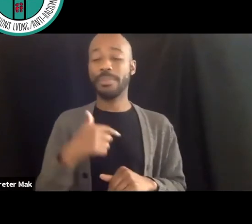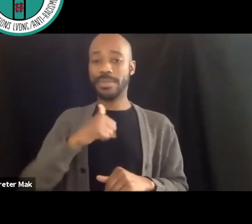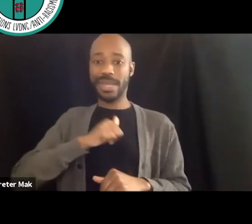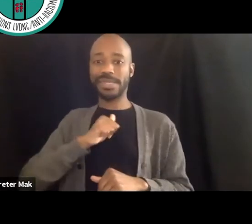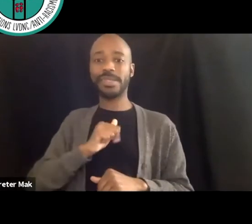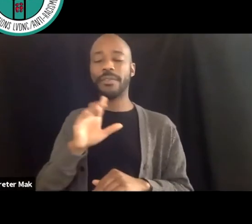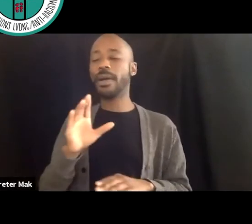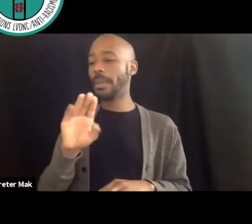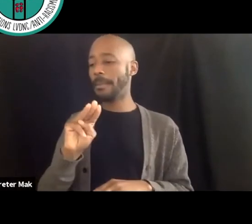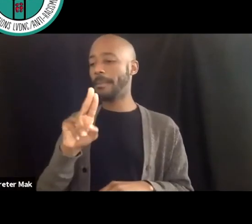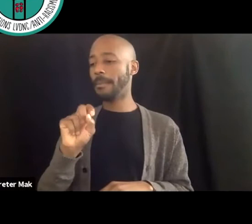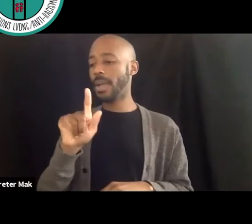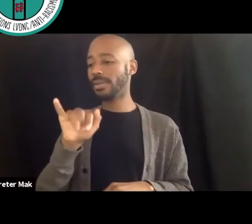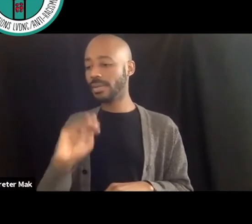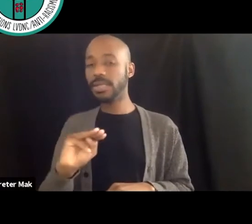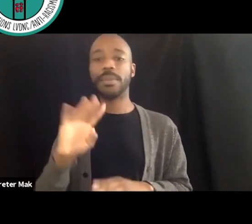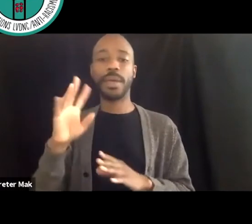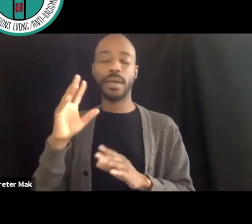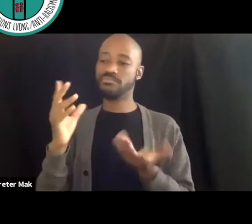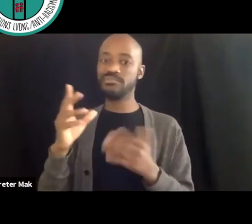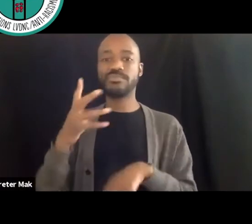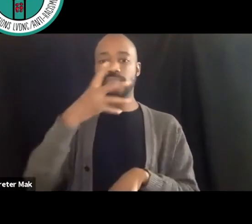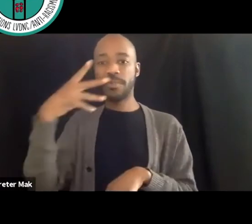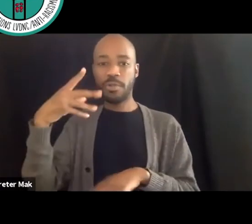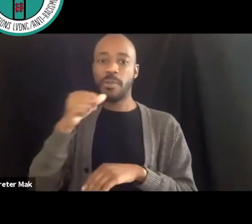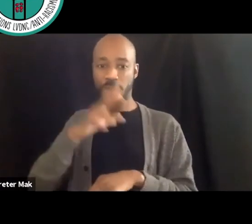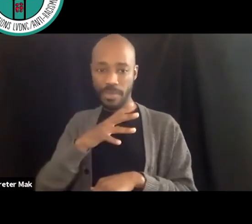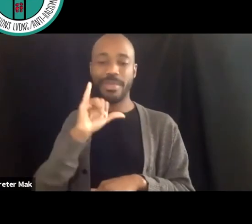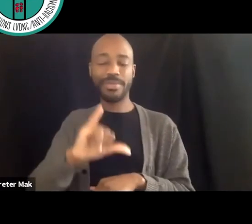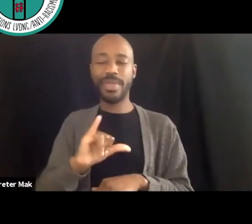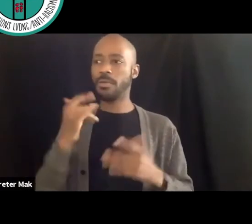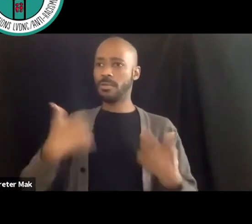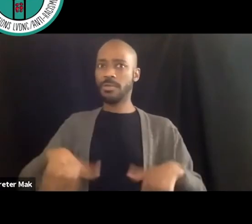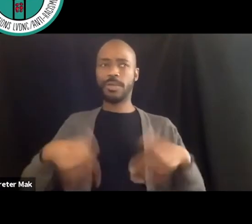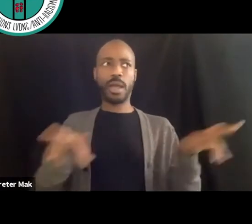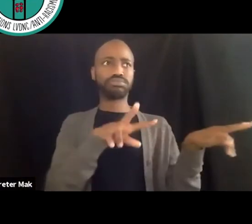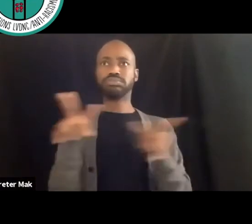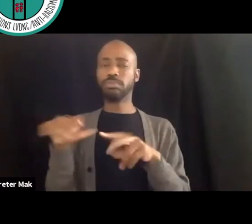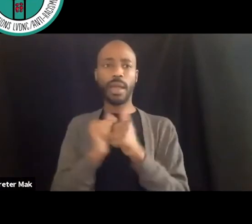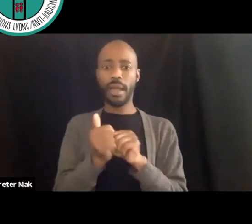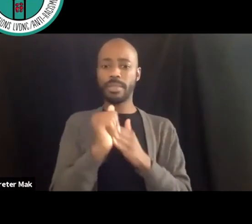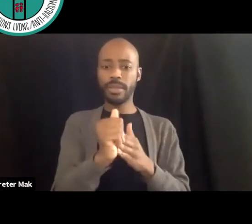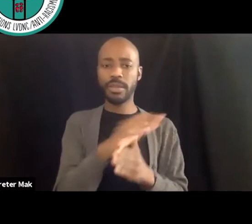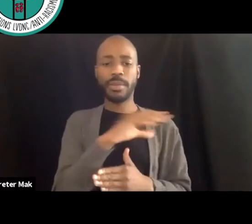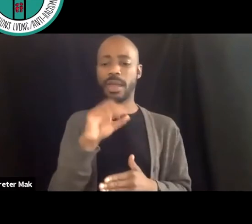And that really opened my eyes to how leadership and civic engagement are deviled again